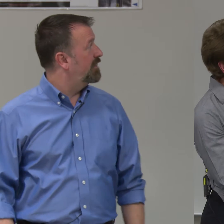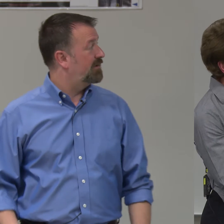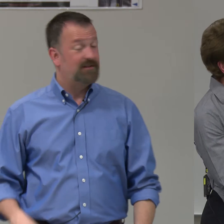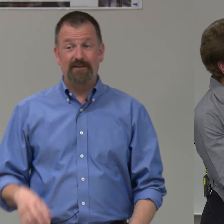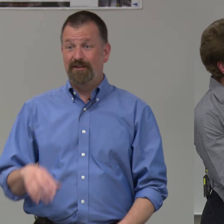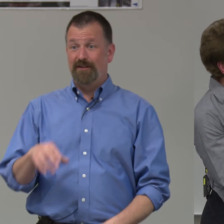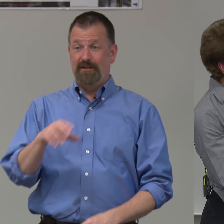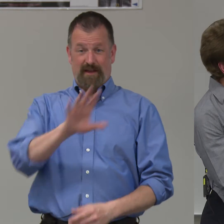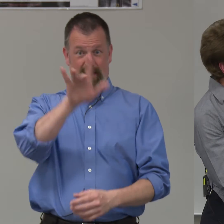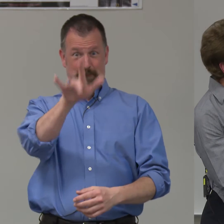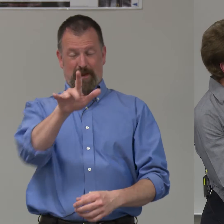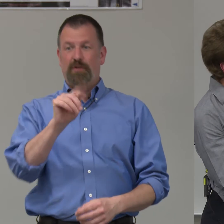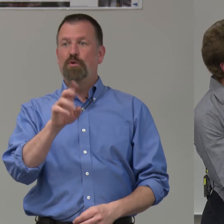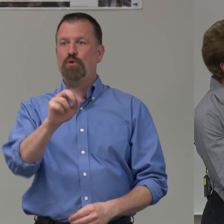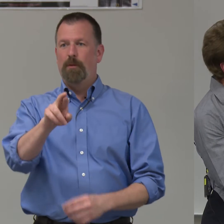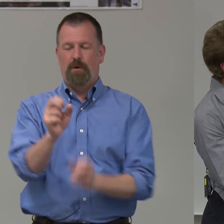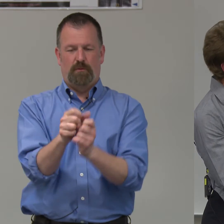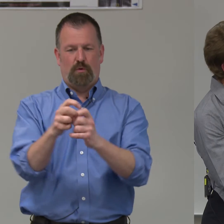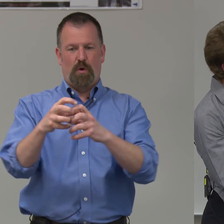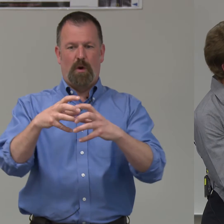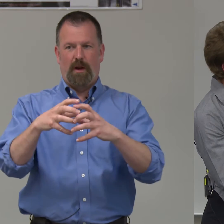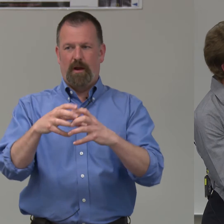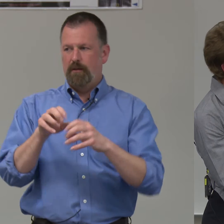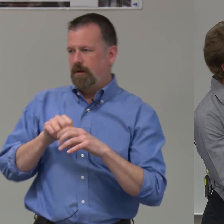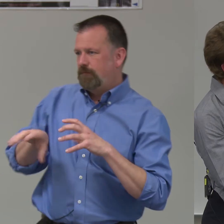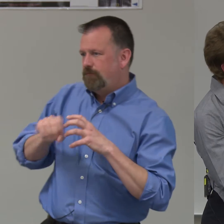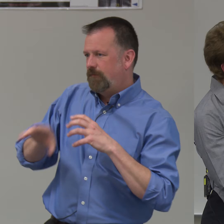It is making factors that is causing this increase